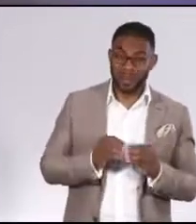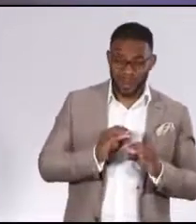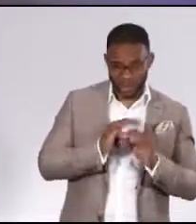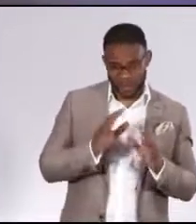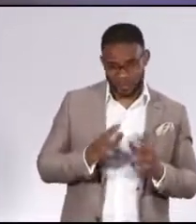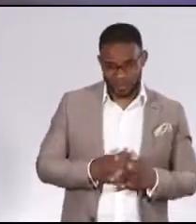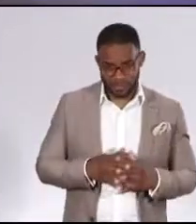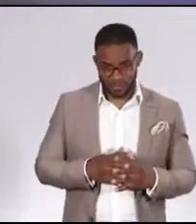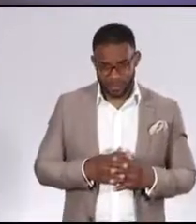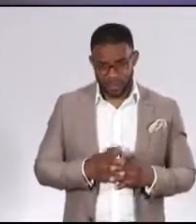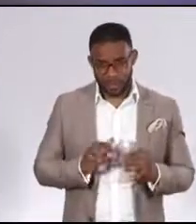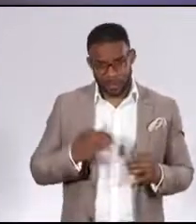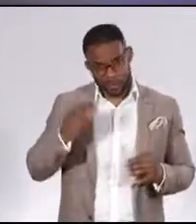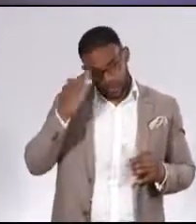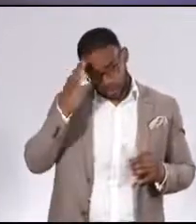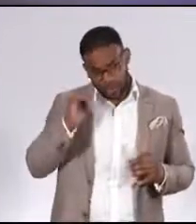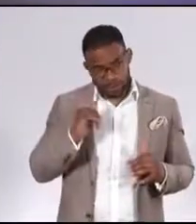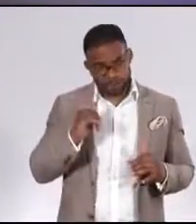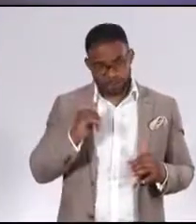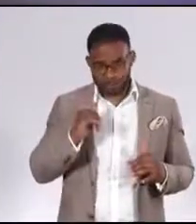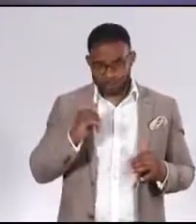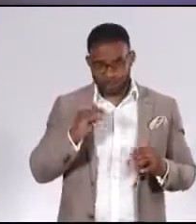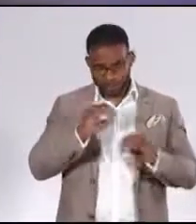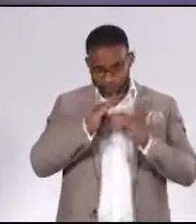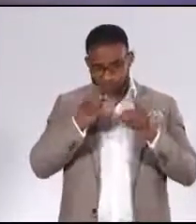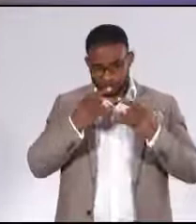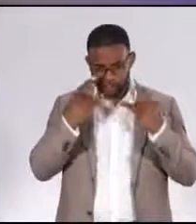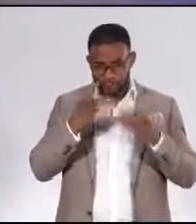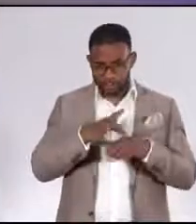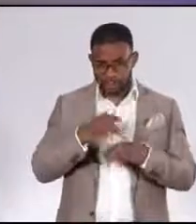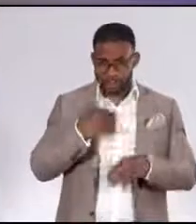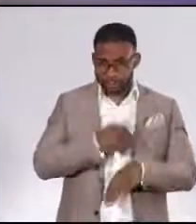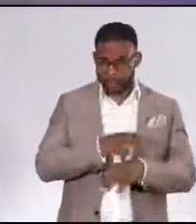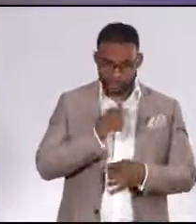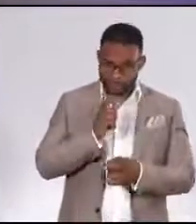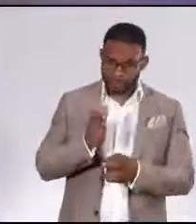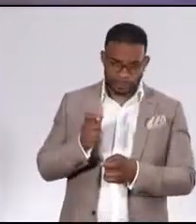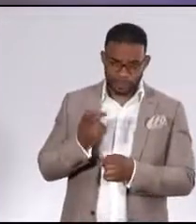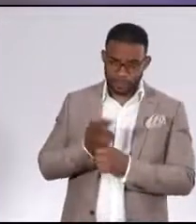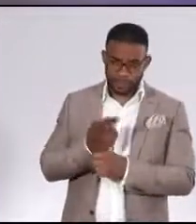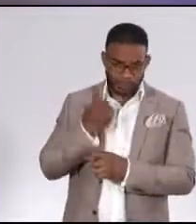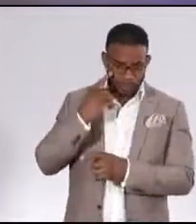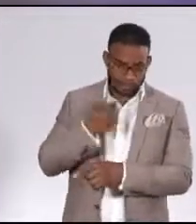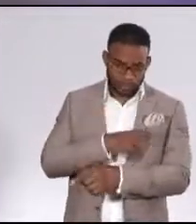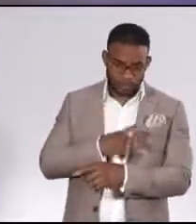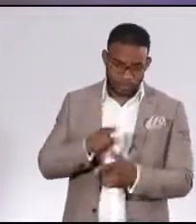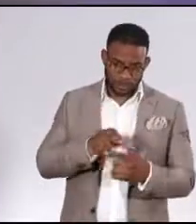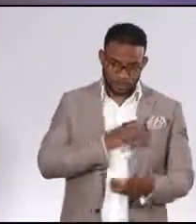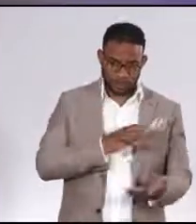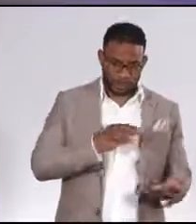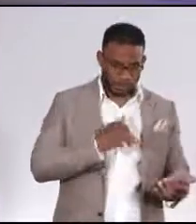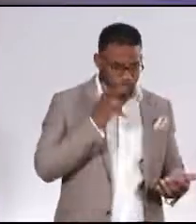and While I know that there are clear mass available, my hospital does not use them for patients or staff with hearing loss at this time.